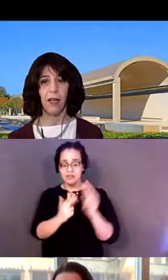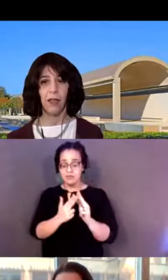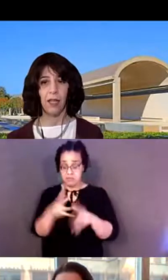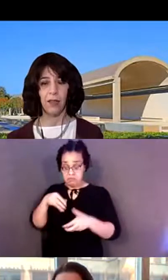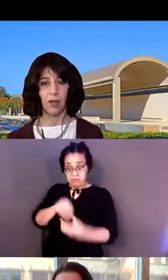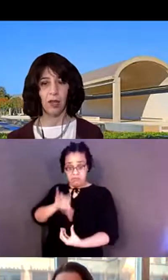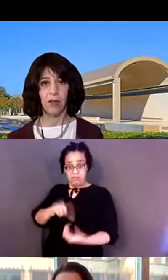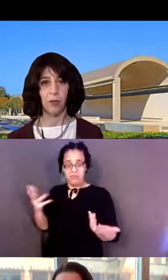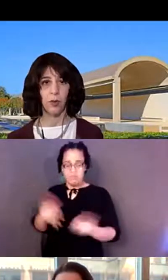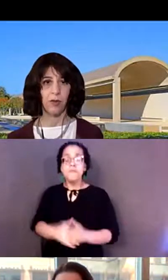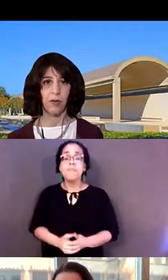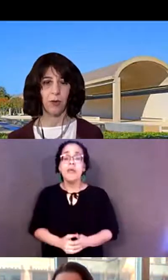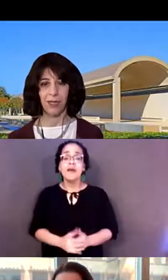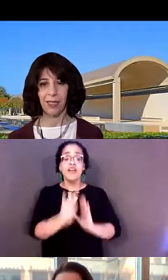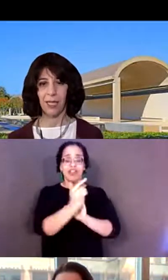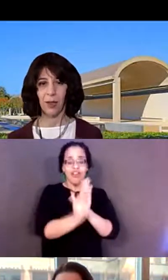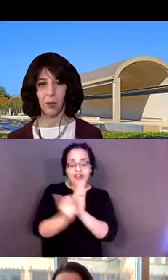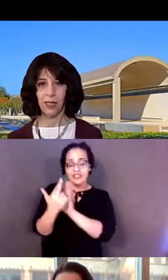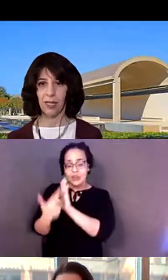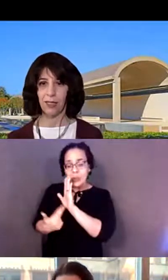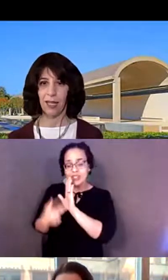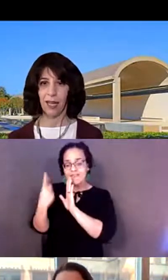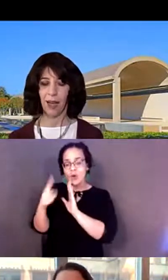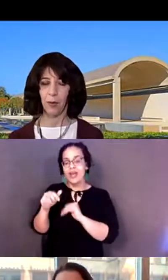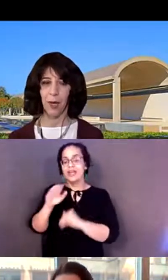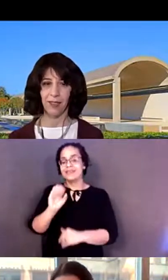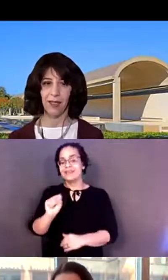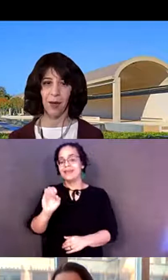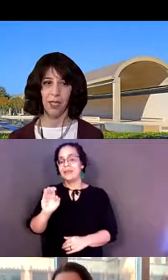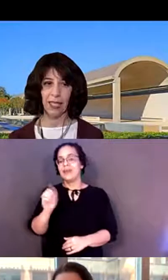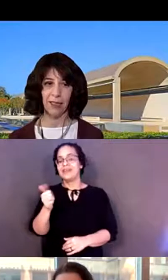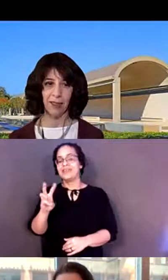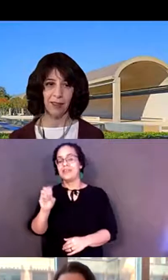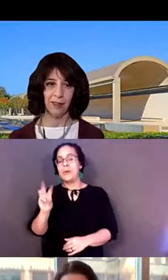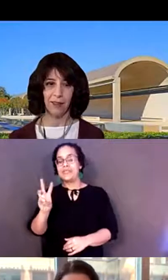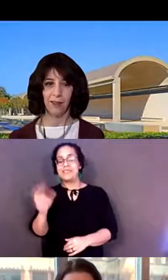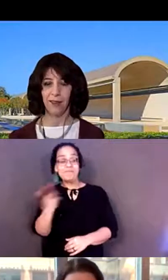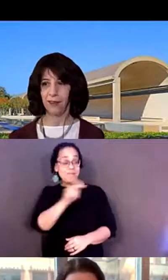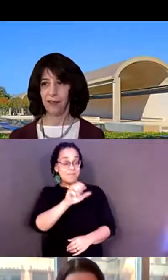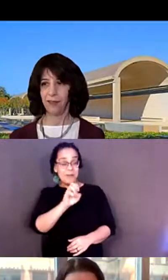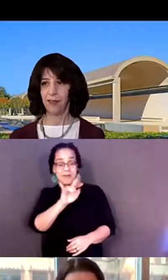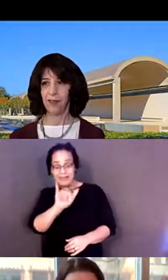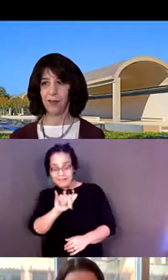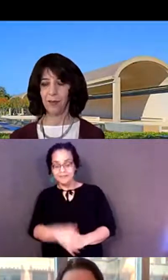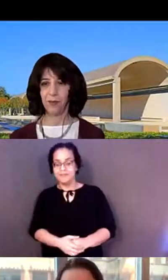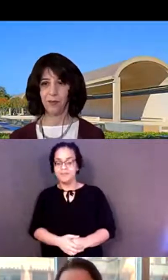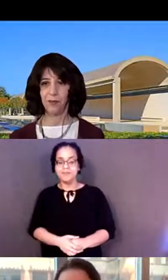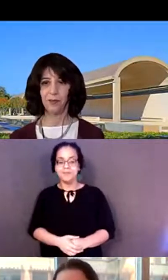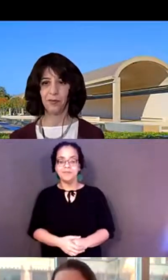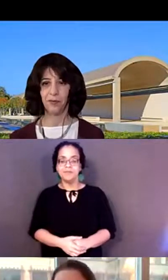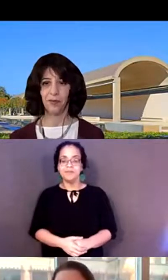the laws and rules for 1606 and I will pass it to Emily.